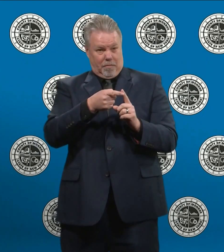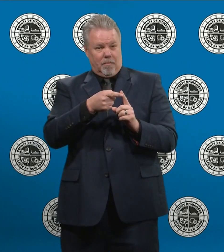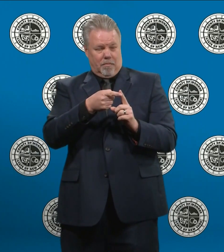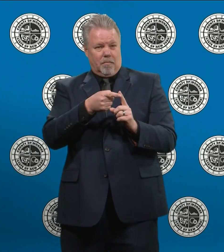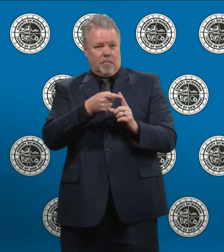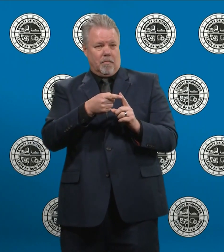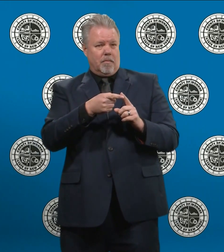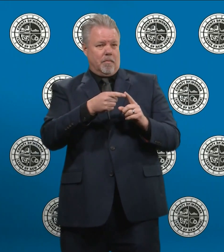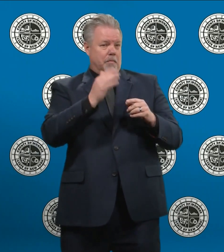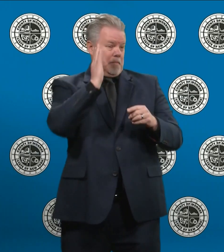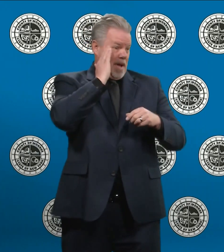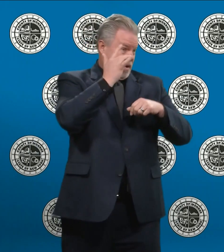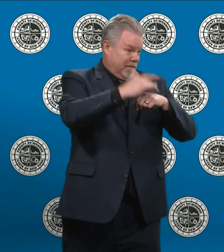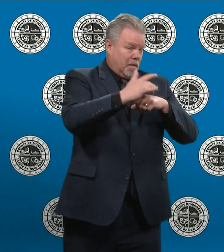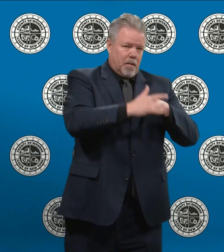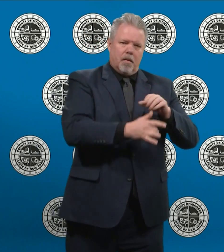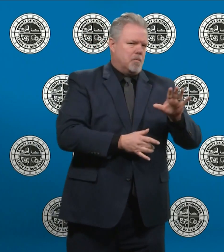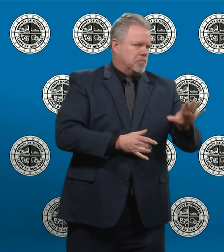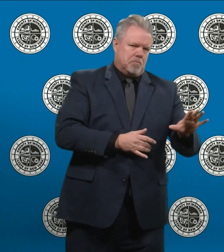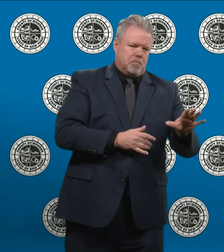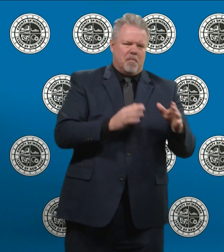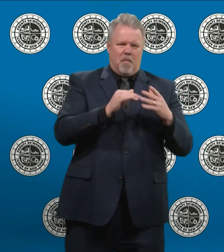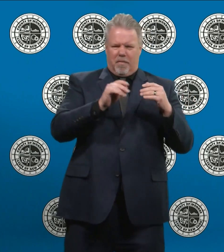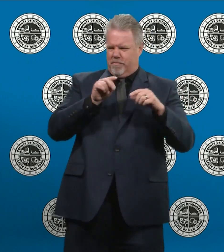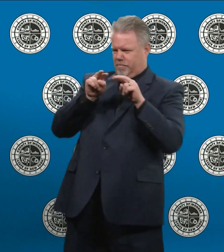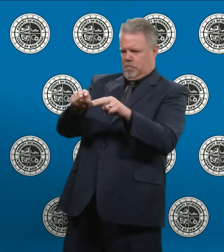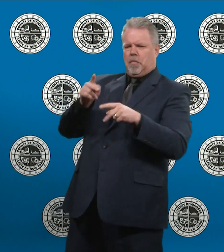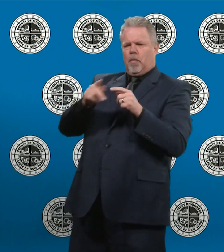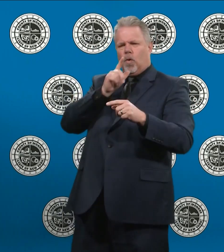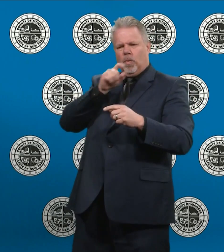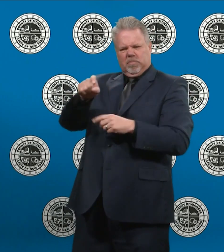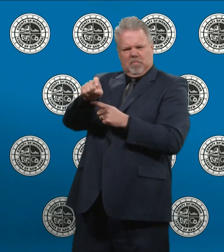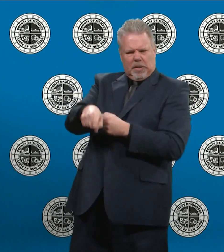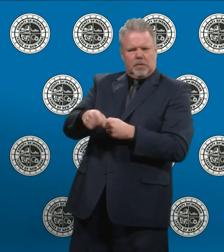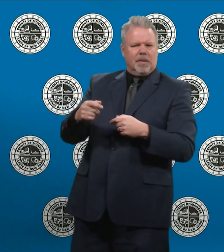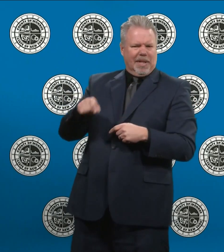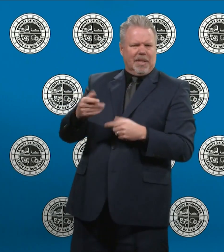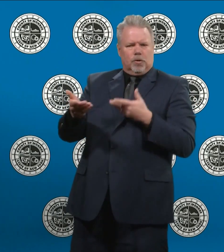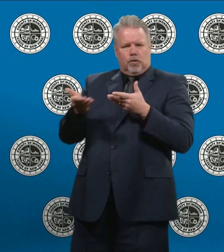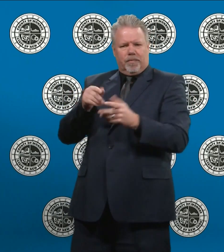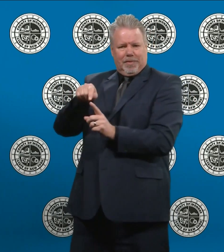NEEDED. THE MORE SOCIAL DISTANCING WE PRACTICE, THE MORE THAT PEOPLE